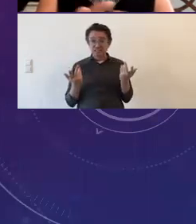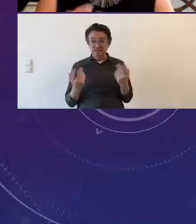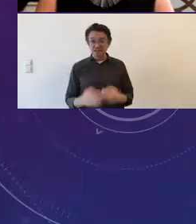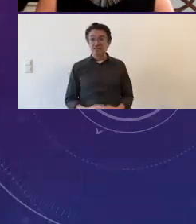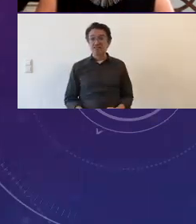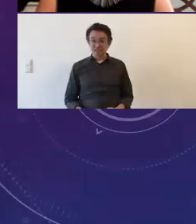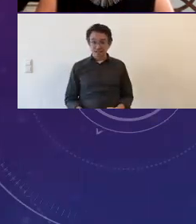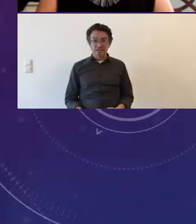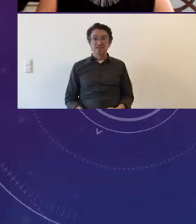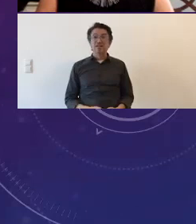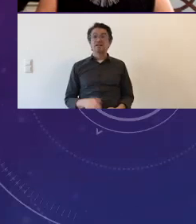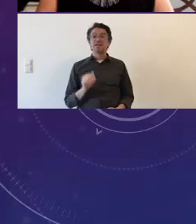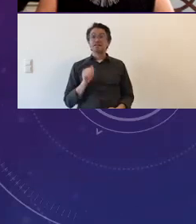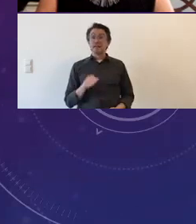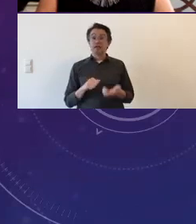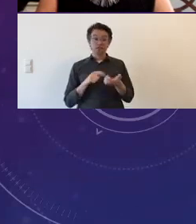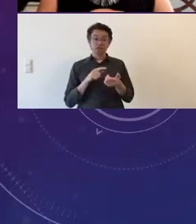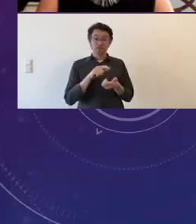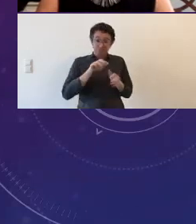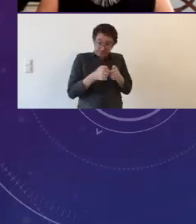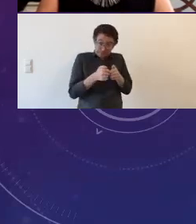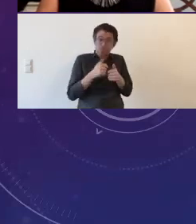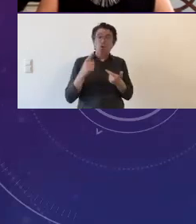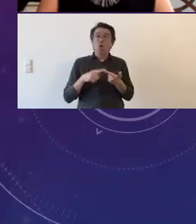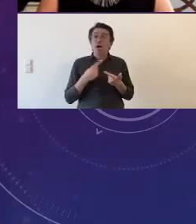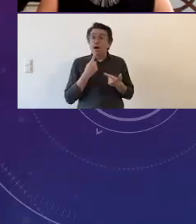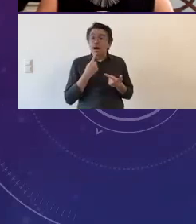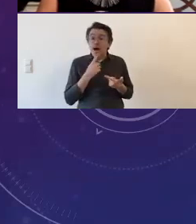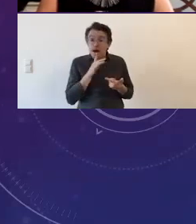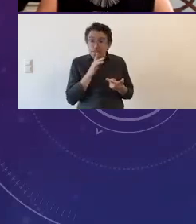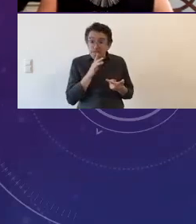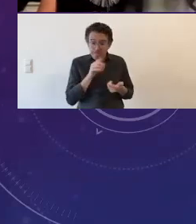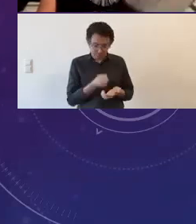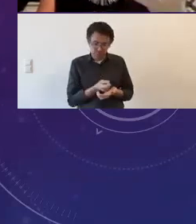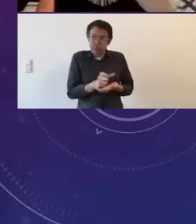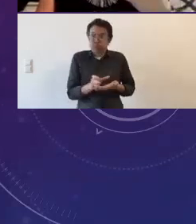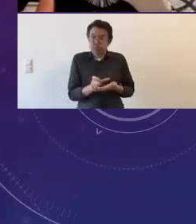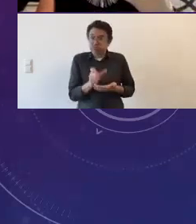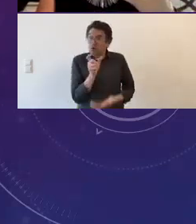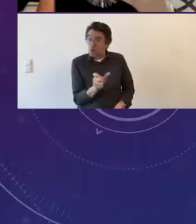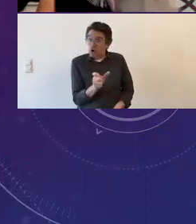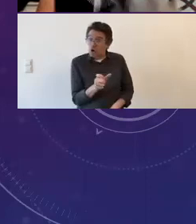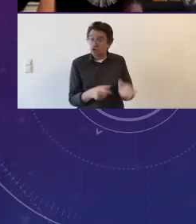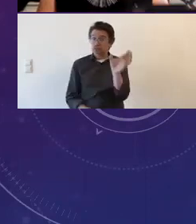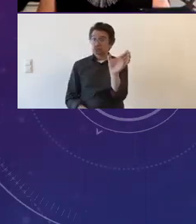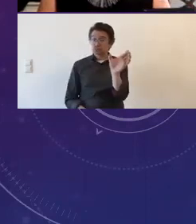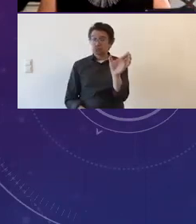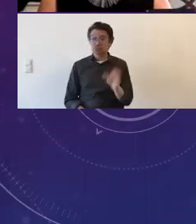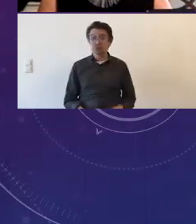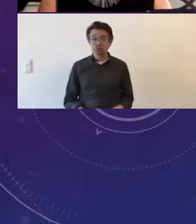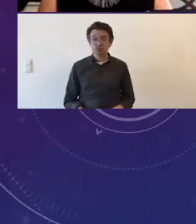into the keyboard so I'm going to say how are you